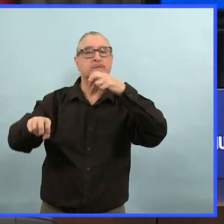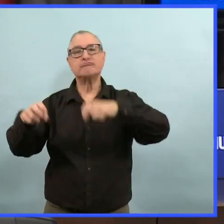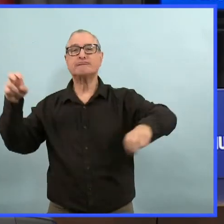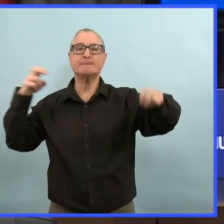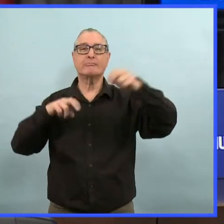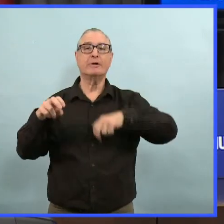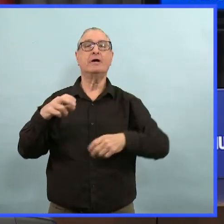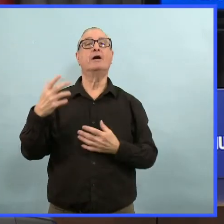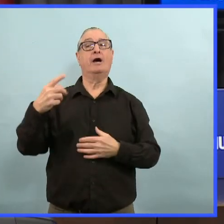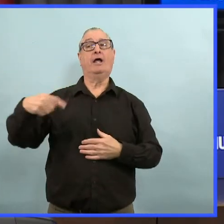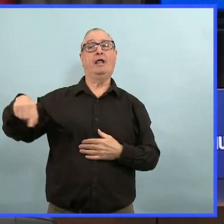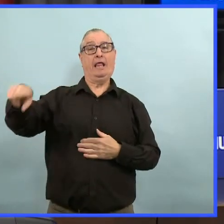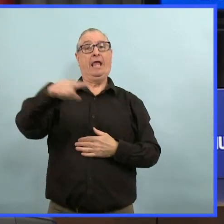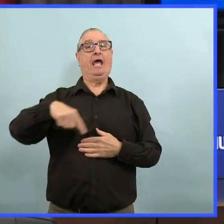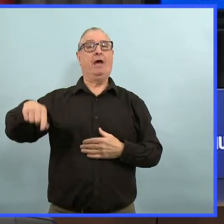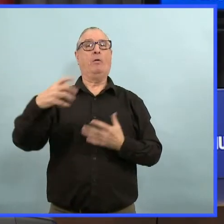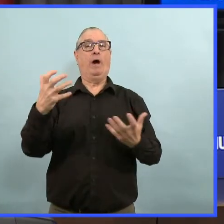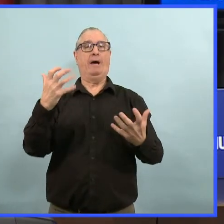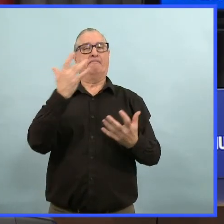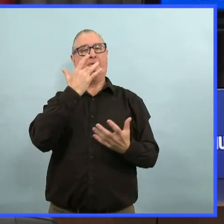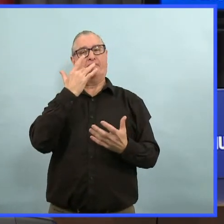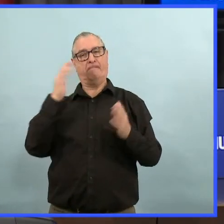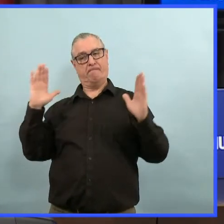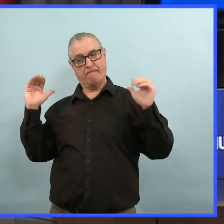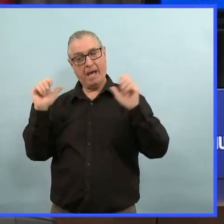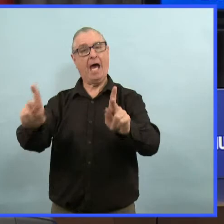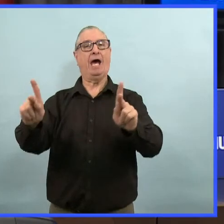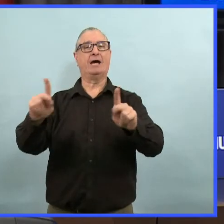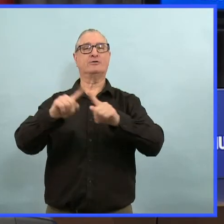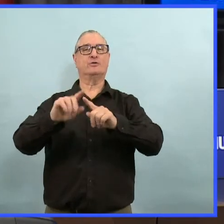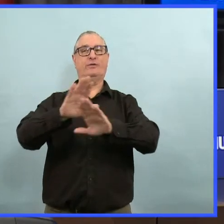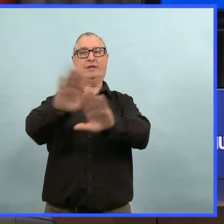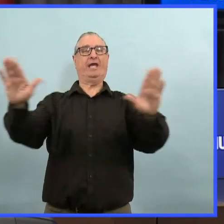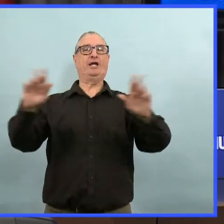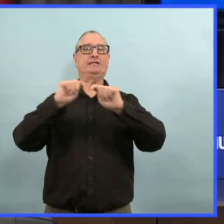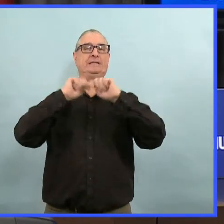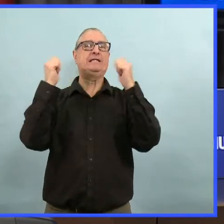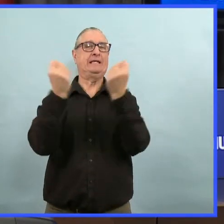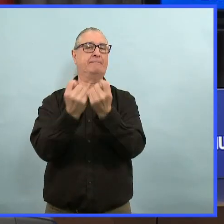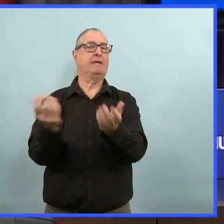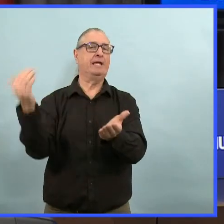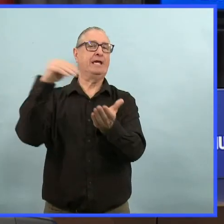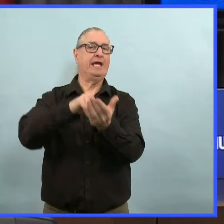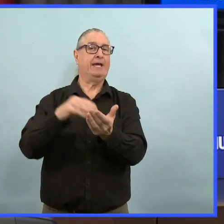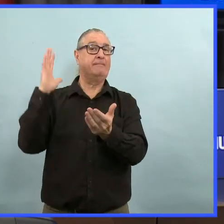to their teams and units will allow for manitobans to access services that they've been waiting for